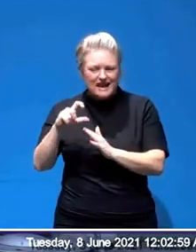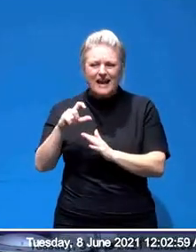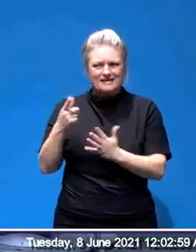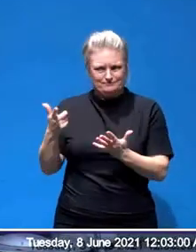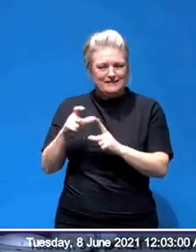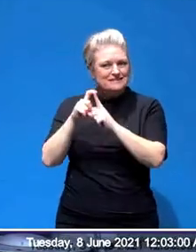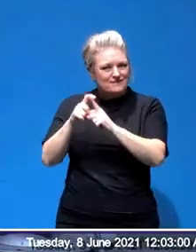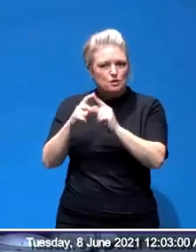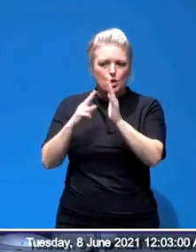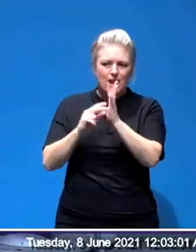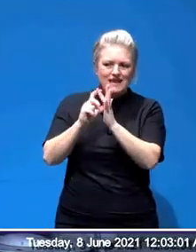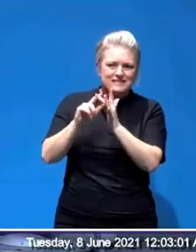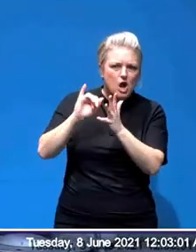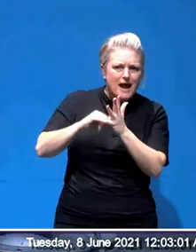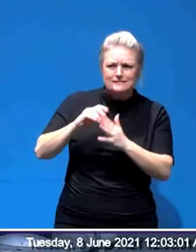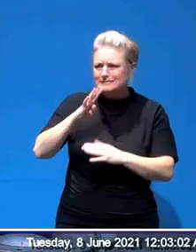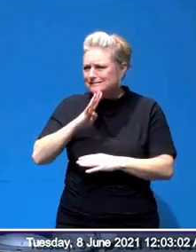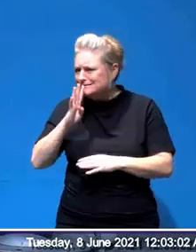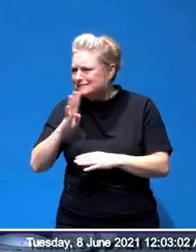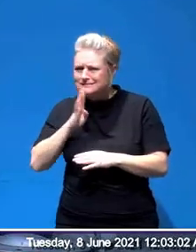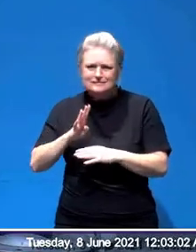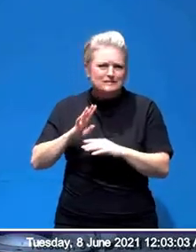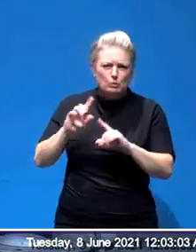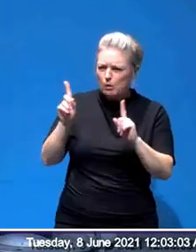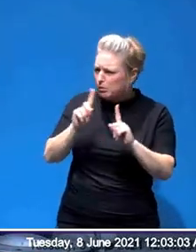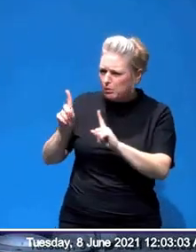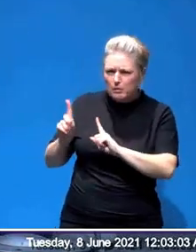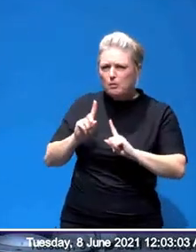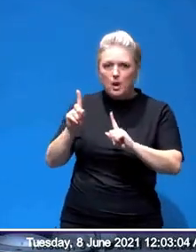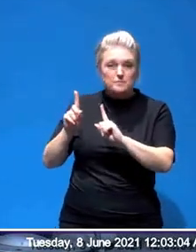You have got a concern this is going to be ongoing for Daniel's life.